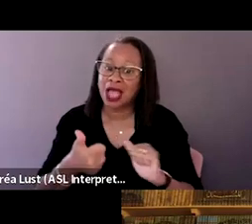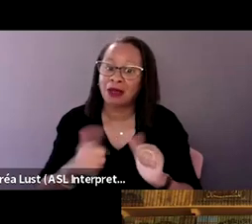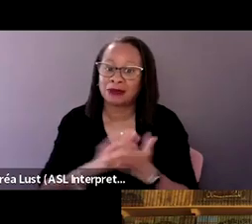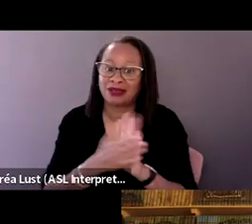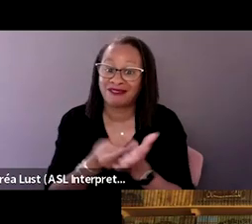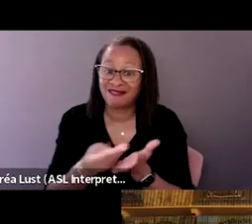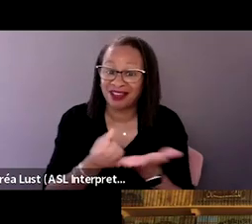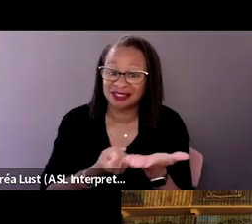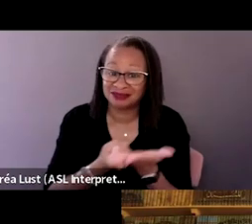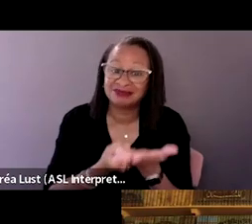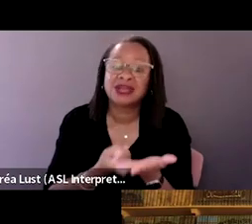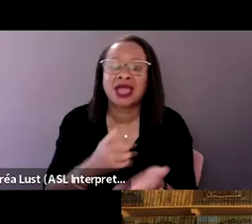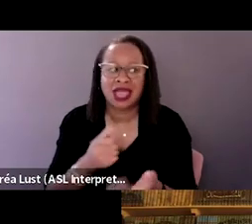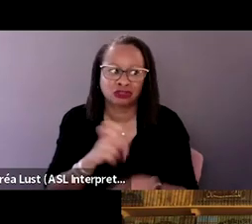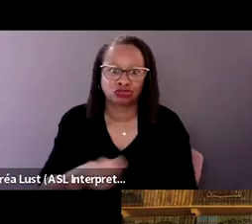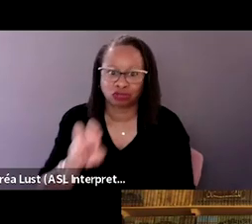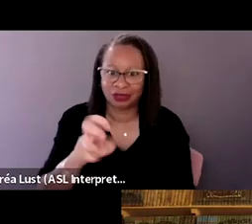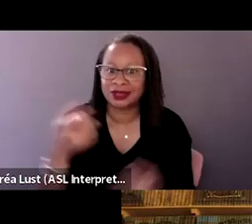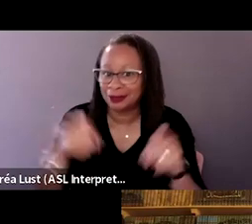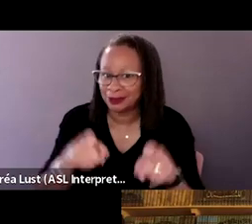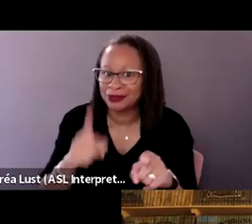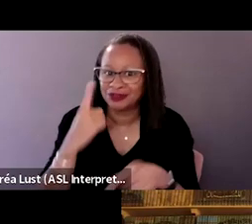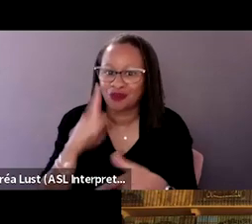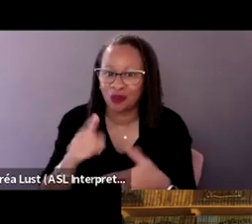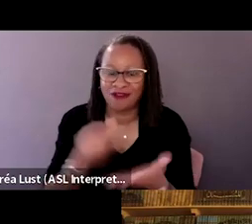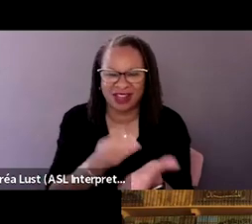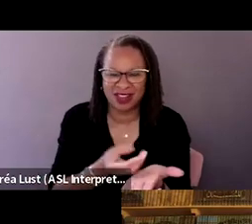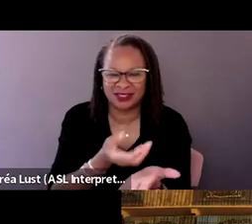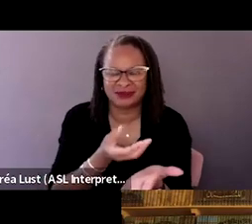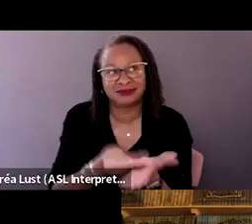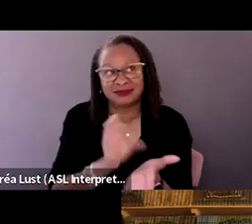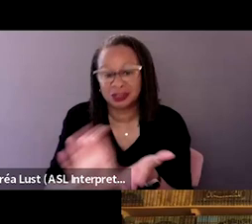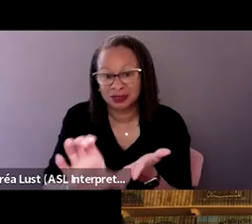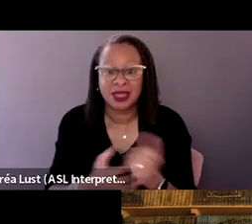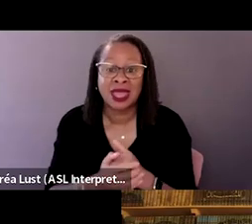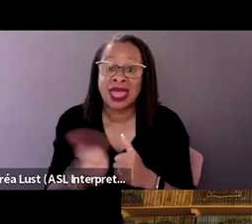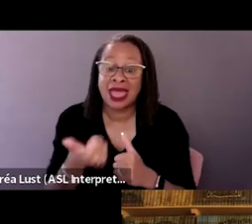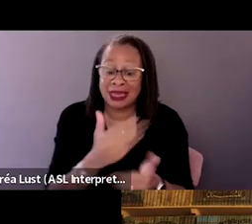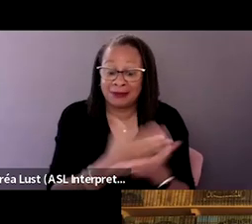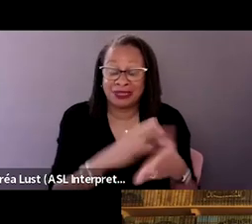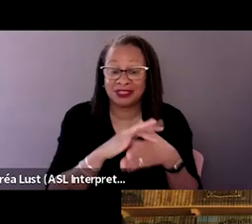and the journey they go on, right? But any piece of content, any story starts with thinking about that audience.